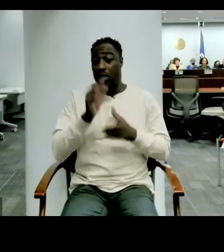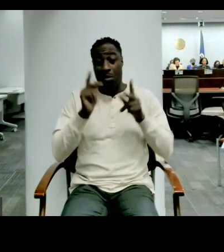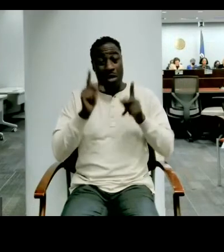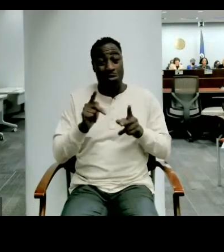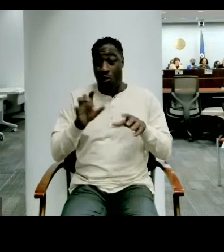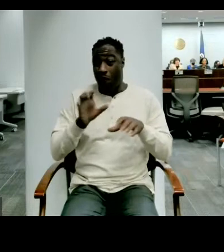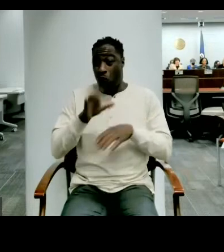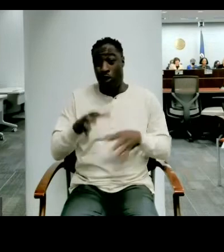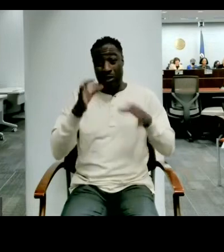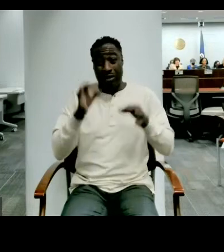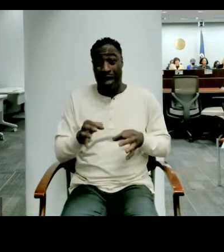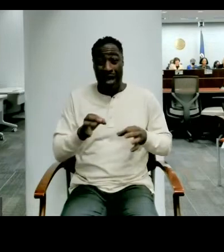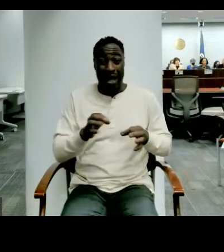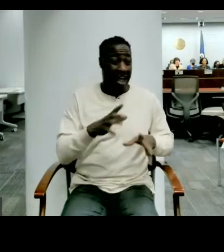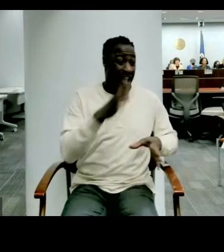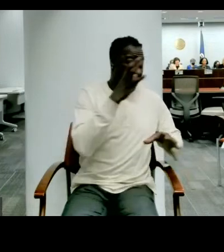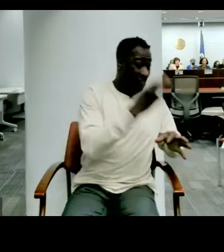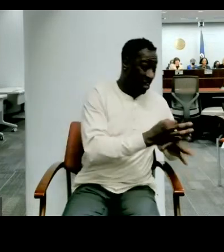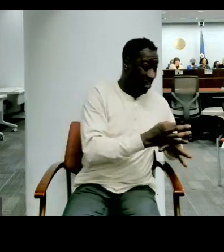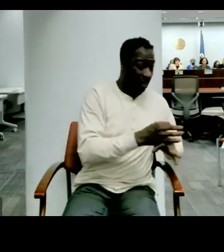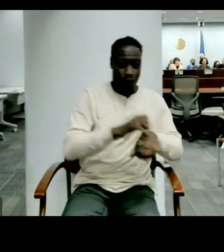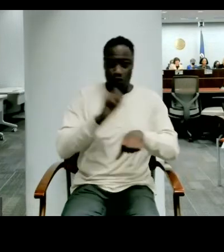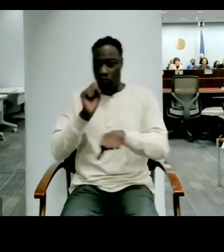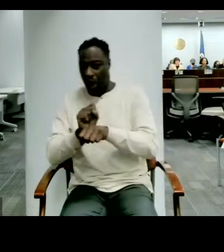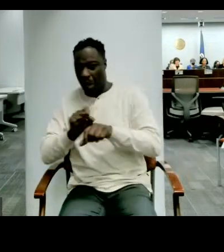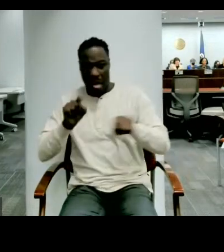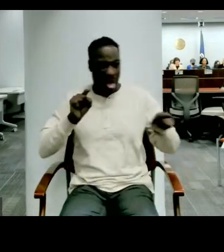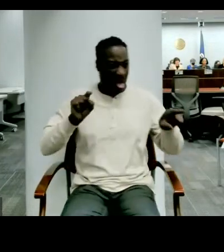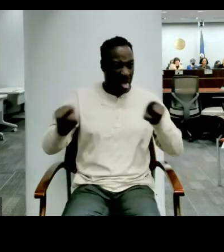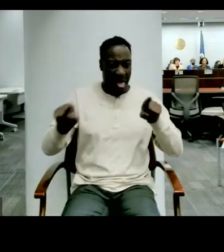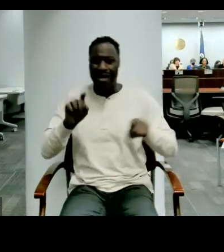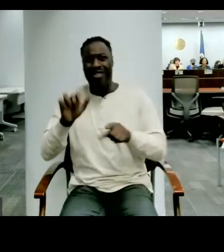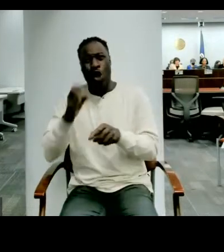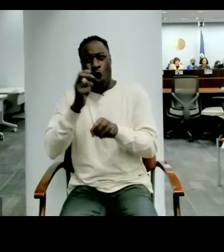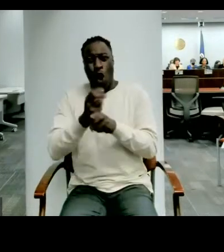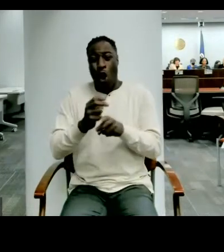between their job and their faith and that's a very difficult decision to make. And sometimes